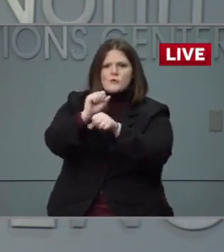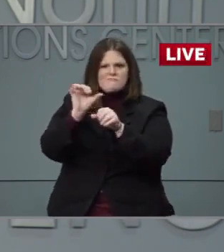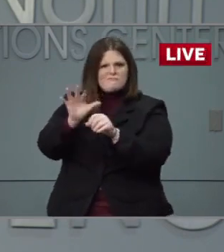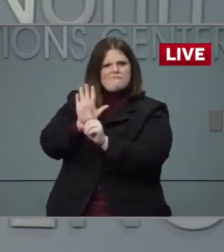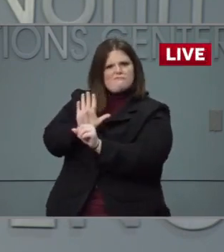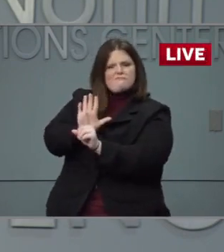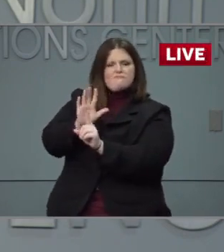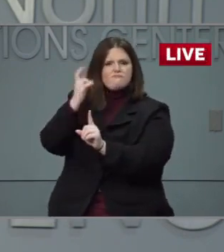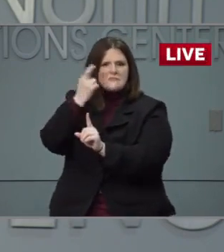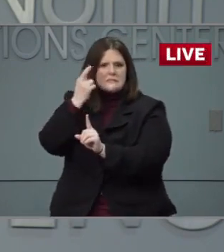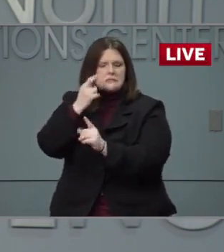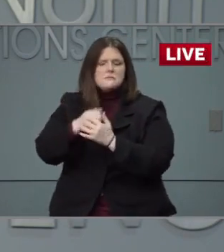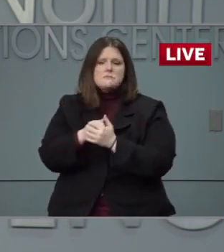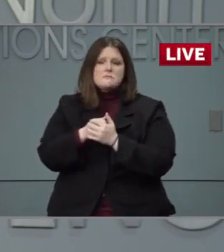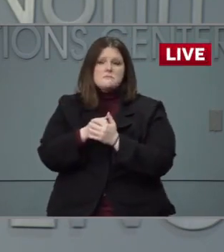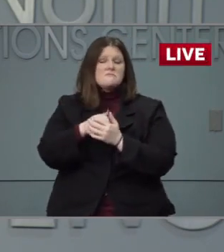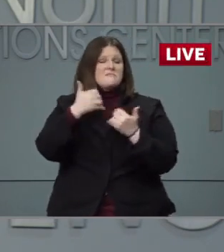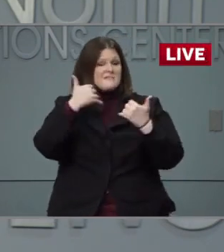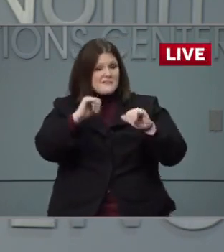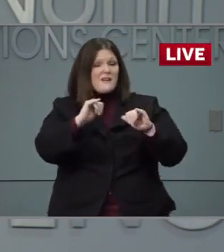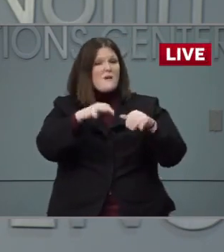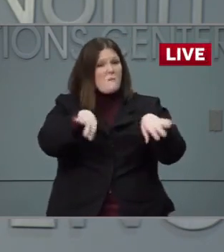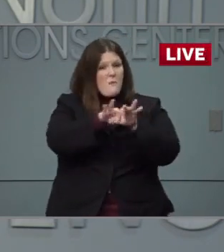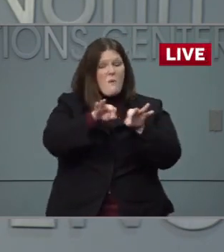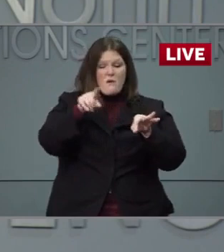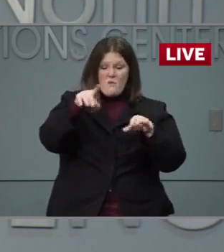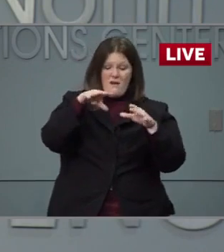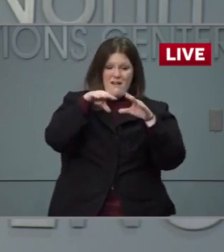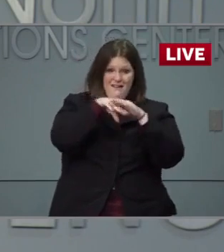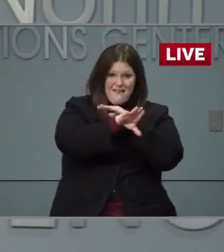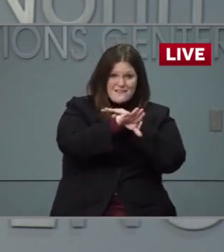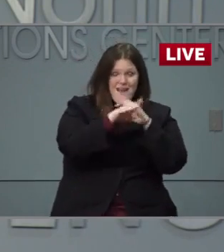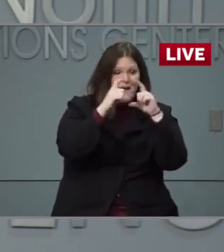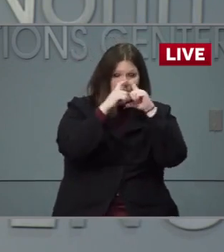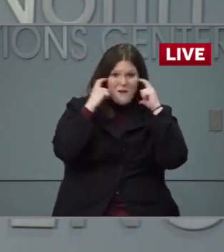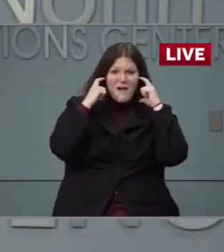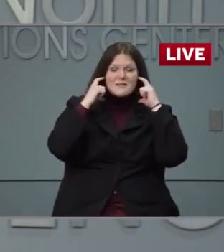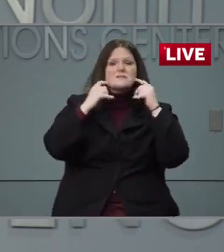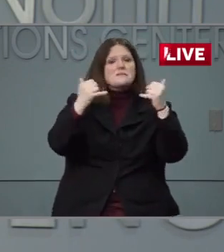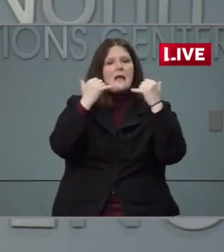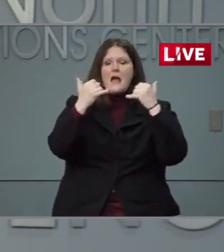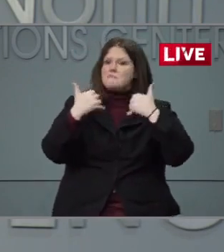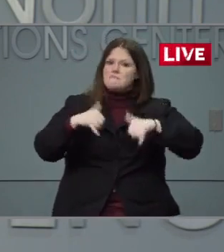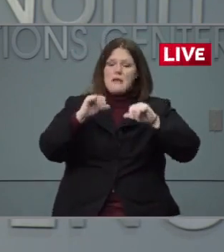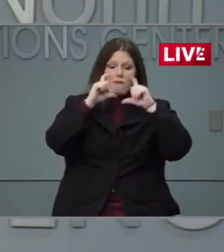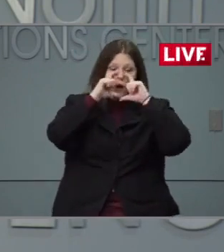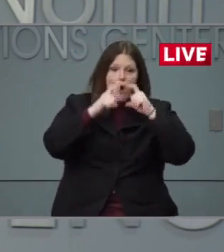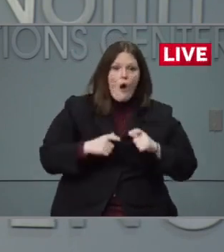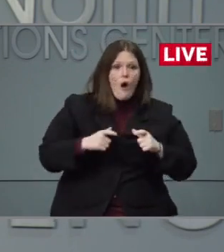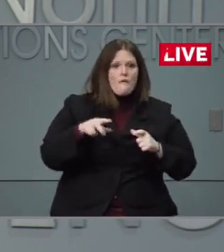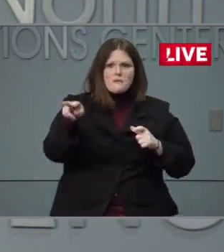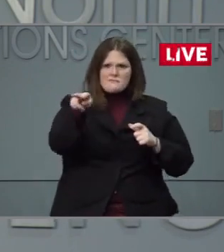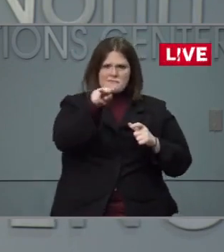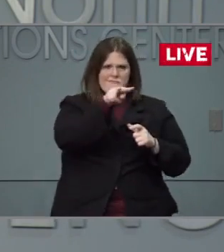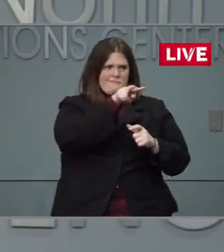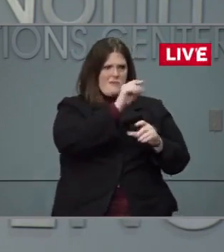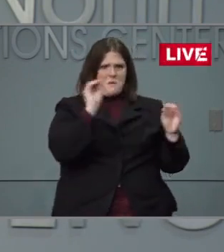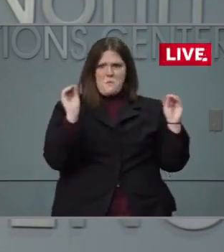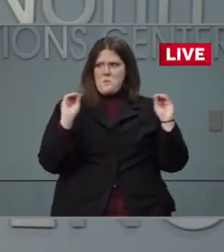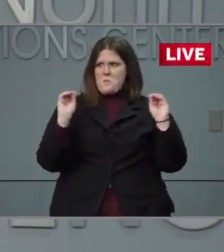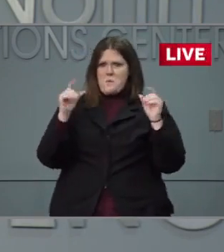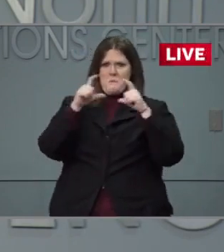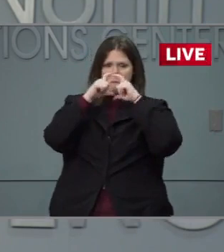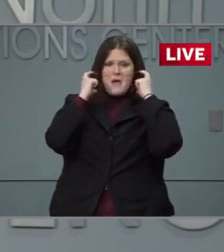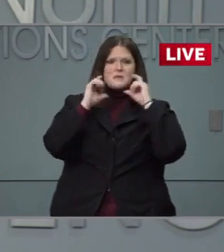REMEMBER, THIS VIRUS SPREADS MORE WHEN YOU'RE INDOORS AND ESPECIALLY IF YOU TAKE OFF YOUR MASK.